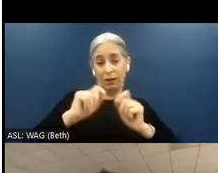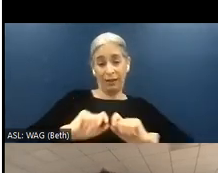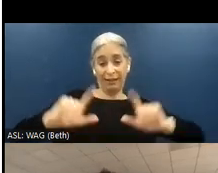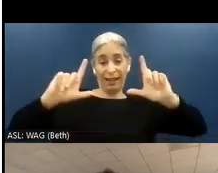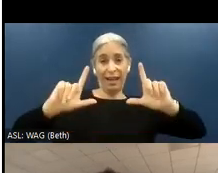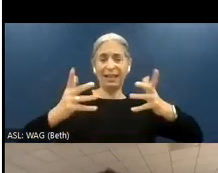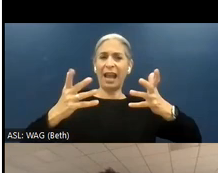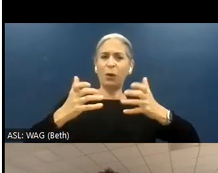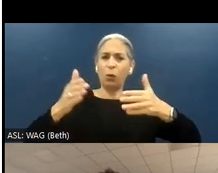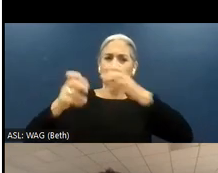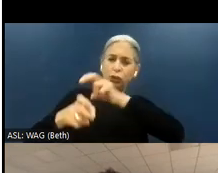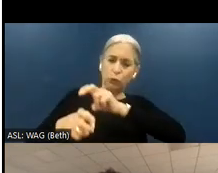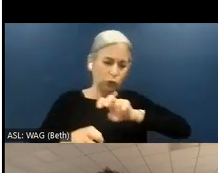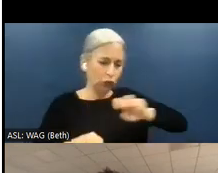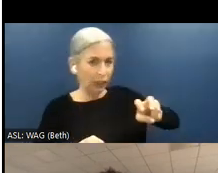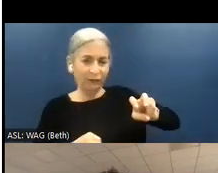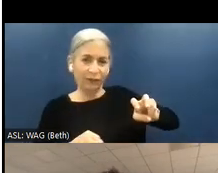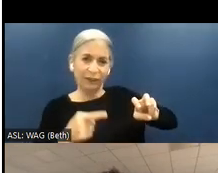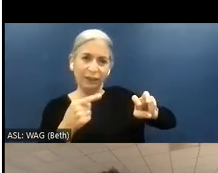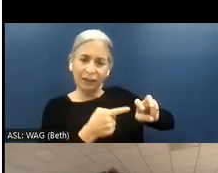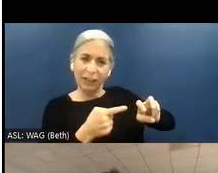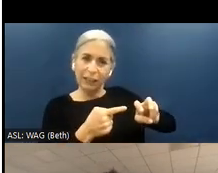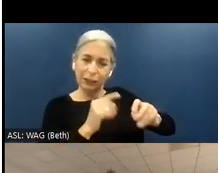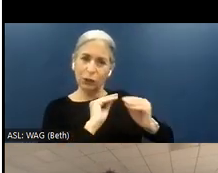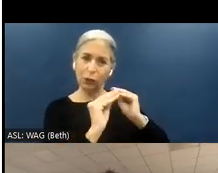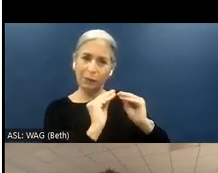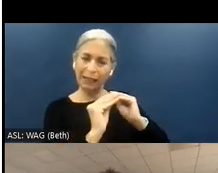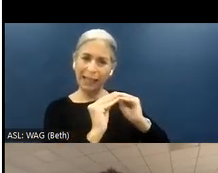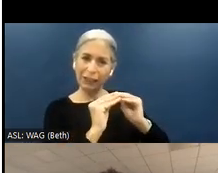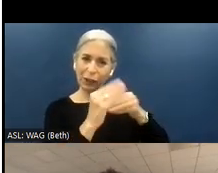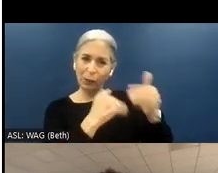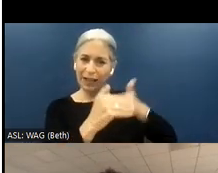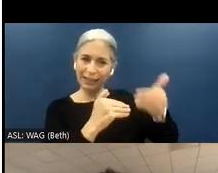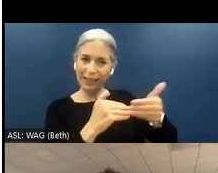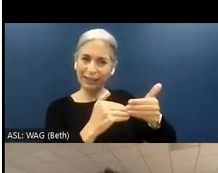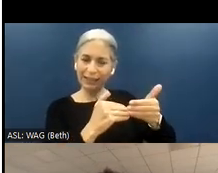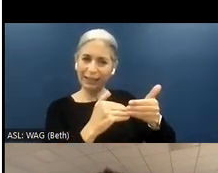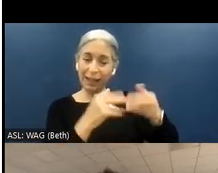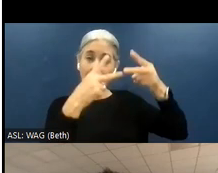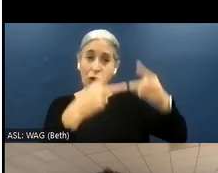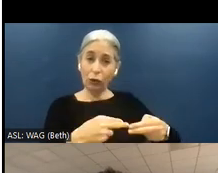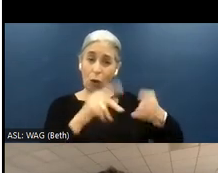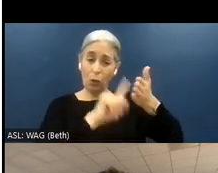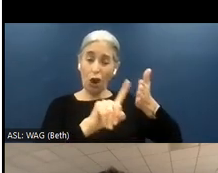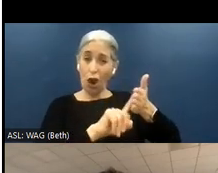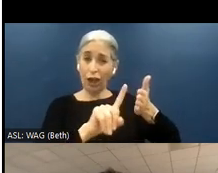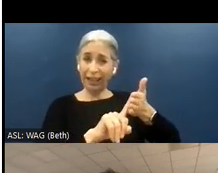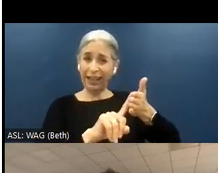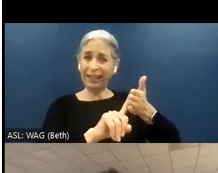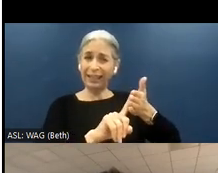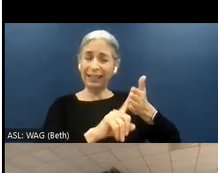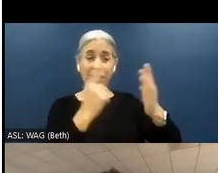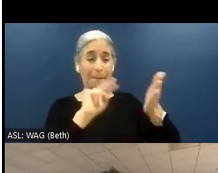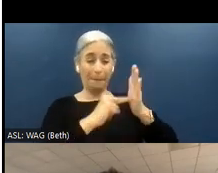to shift the focus to the remediation process. The code audit is intended to accelerate the